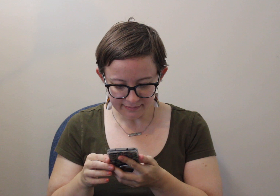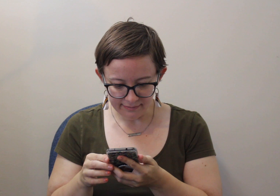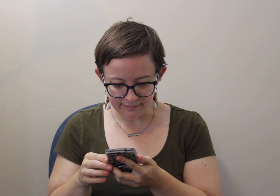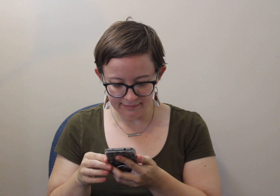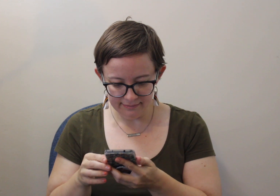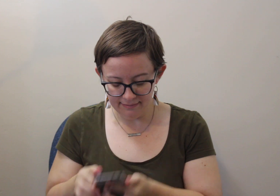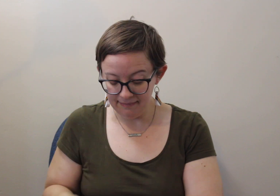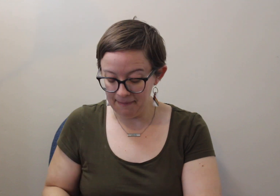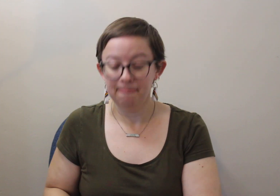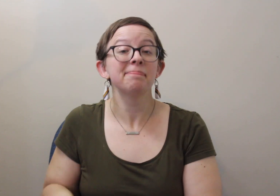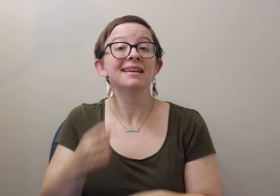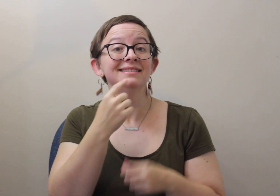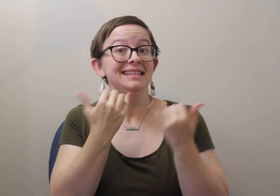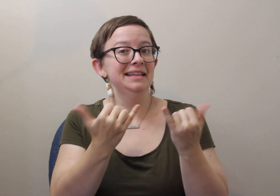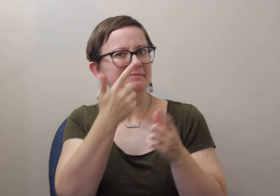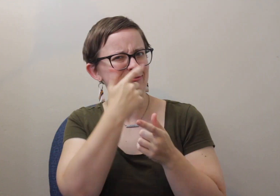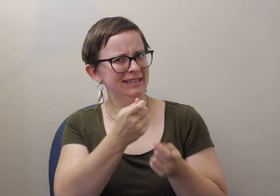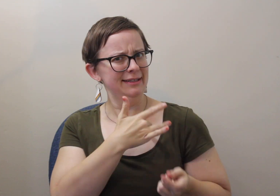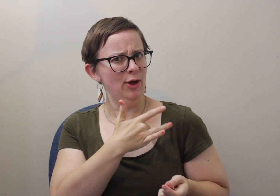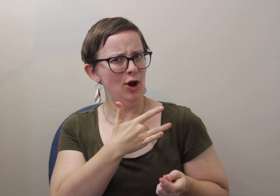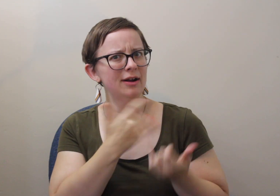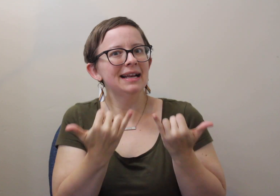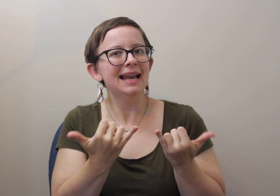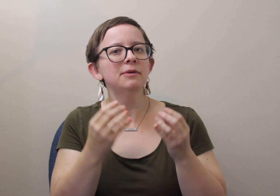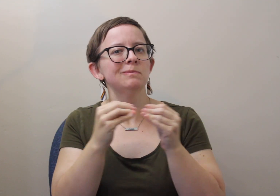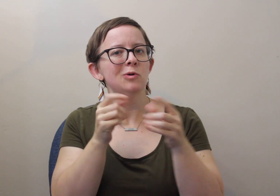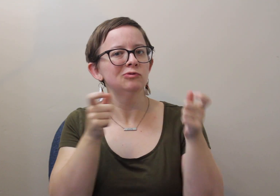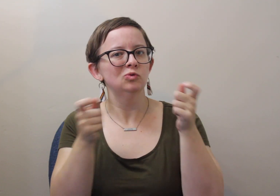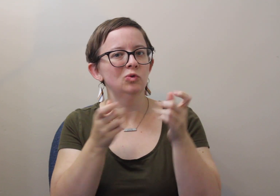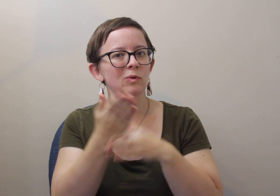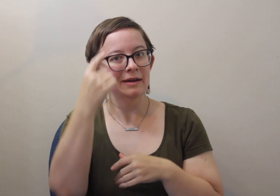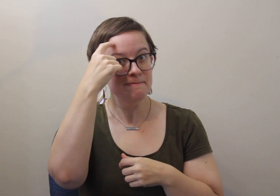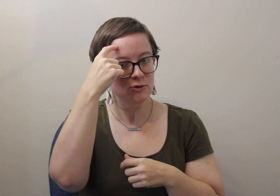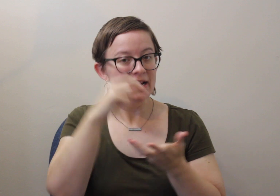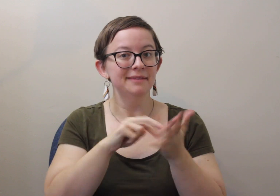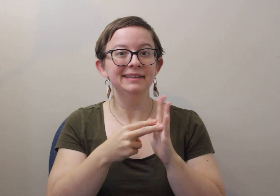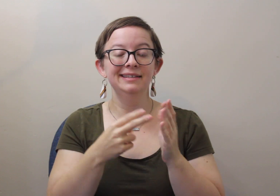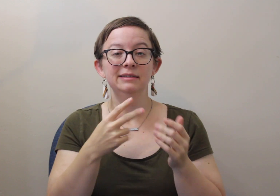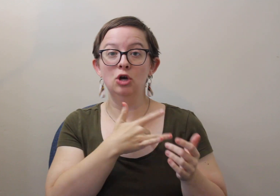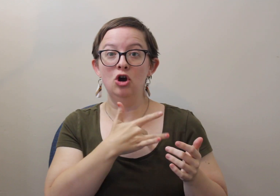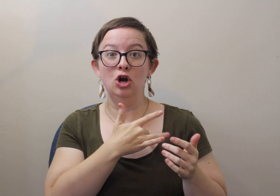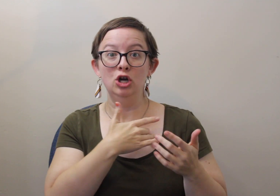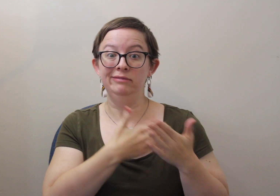Let's see... and it also says interesting that the heart is more controlled by the brain.